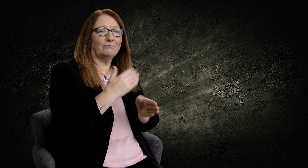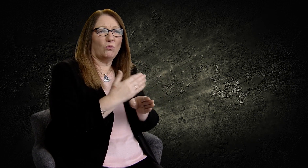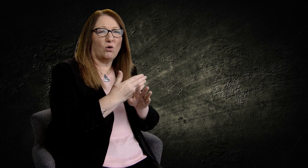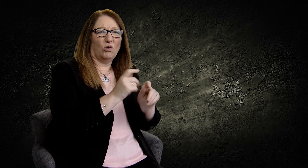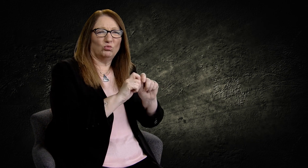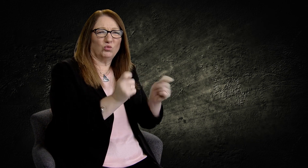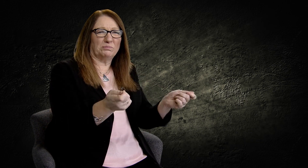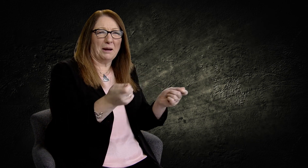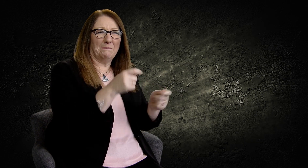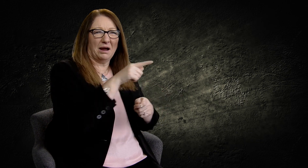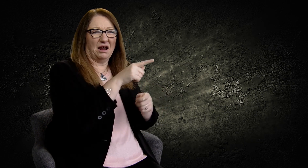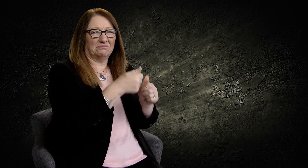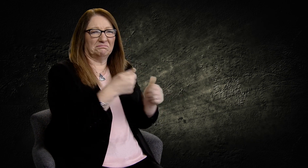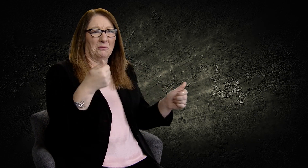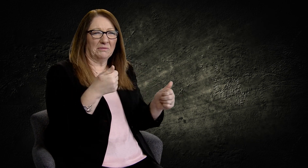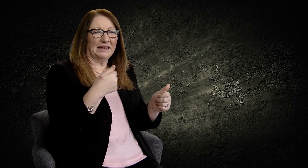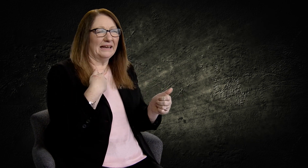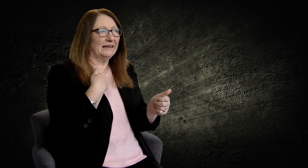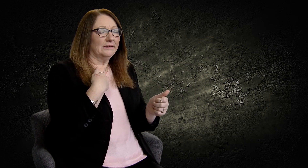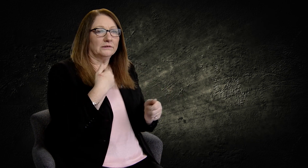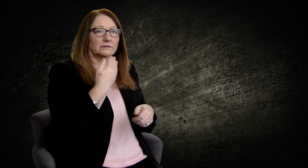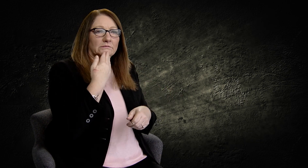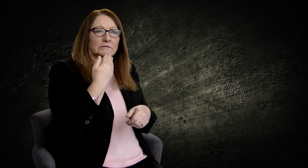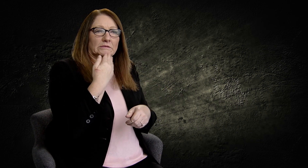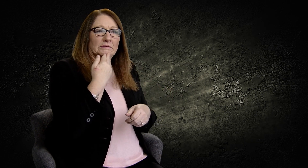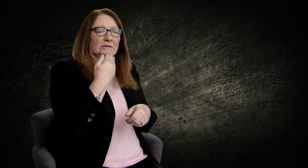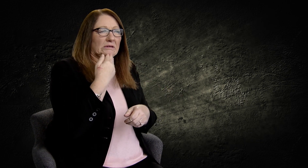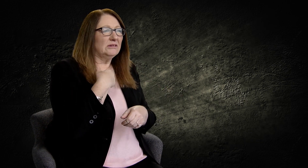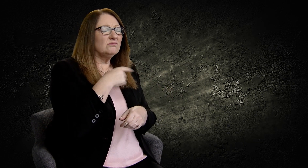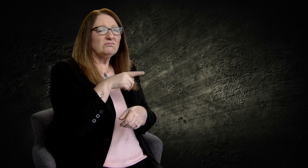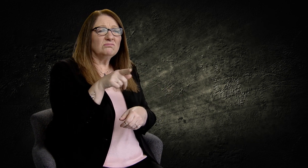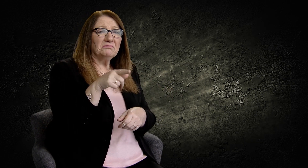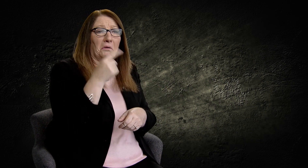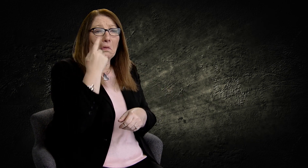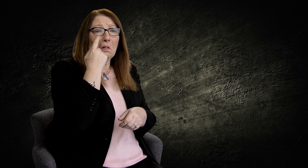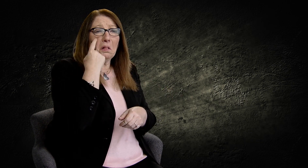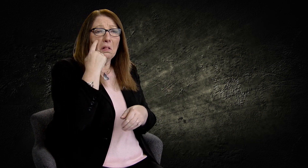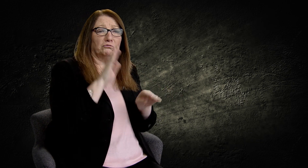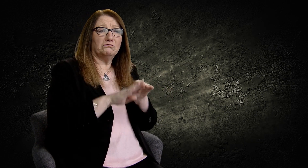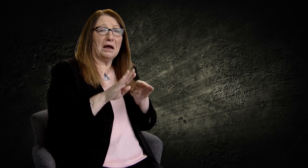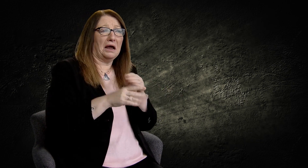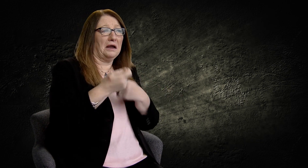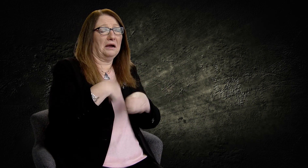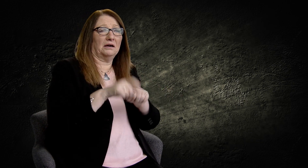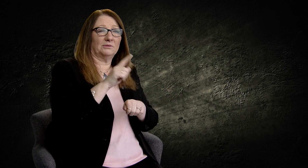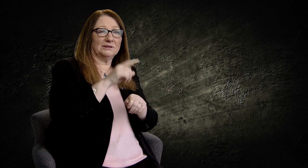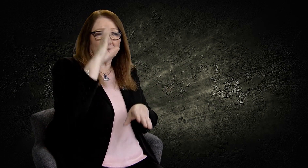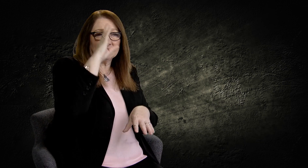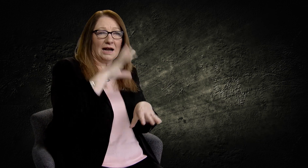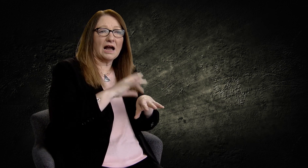I got a job working at a newspaper and I made do with that for a while. Then I enrolled on a training course